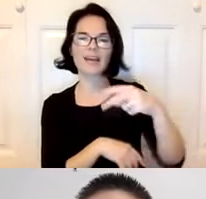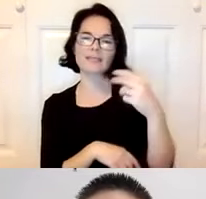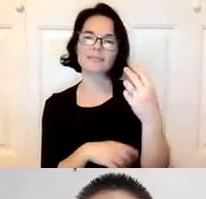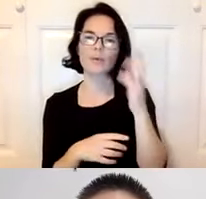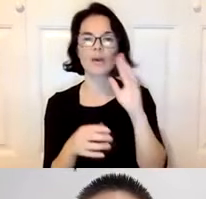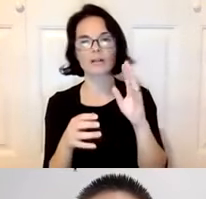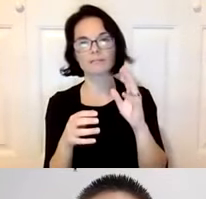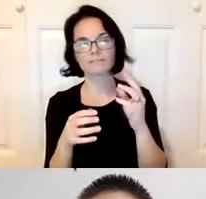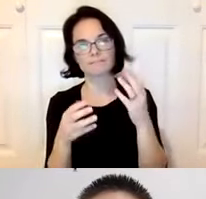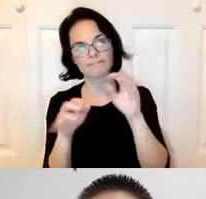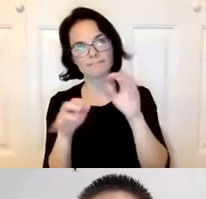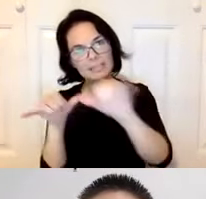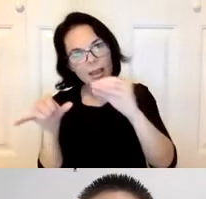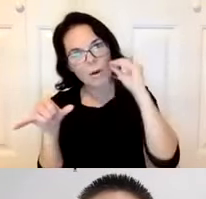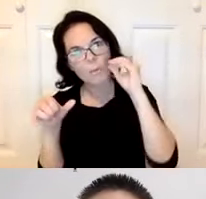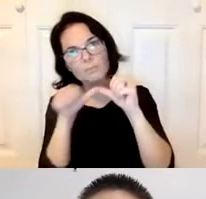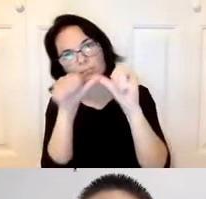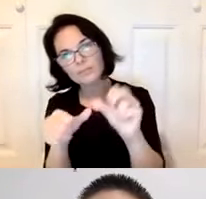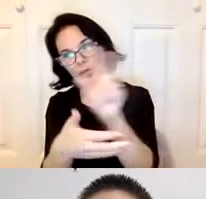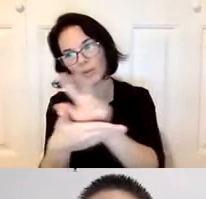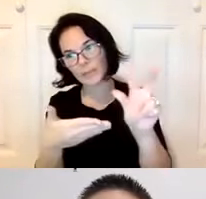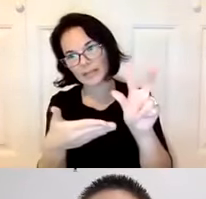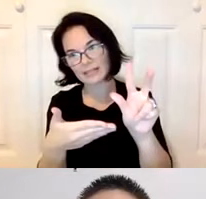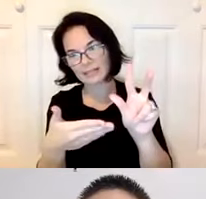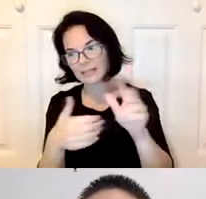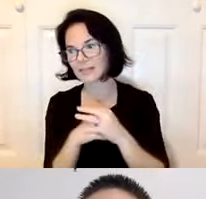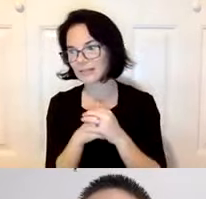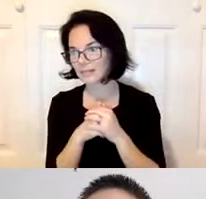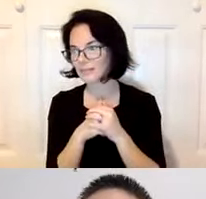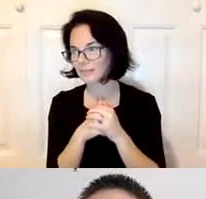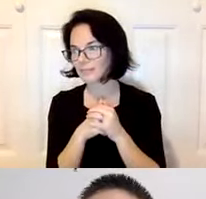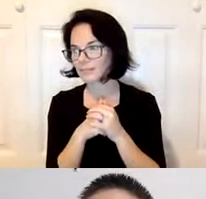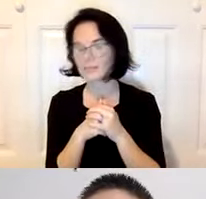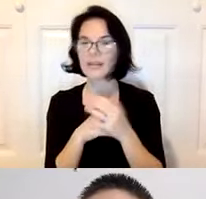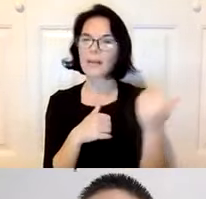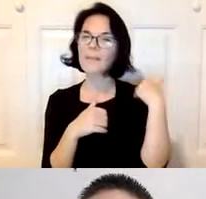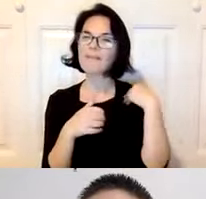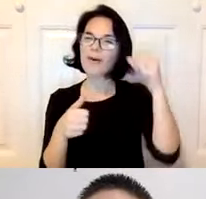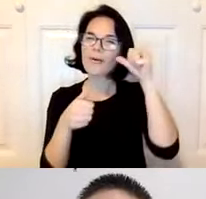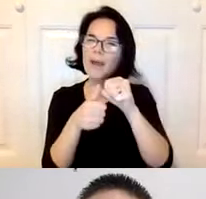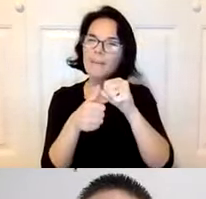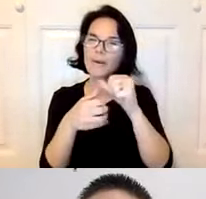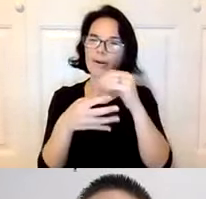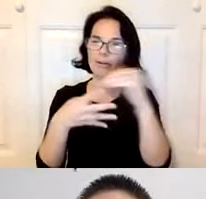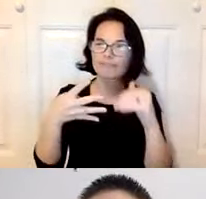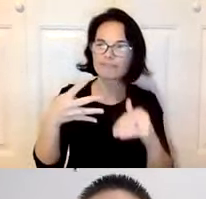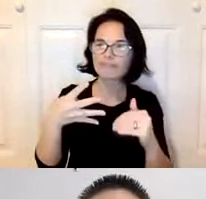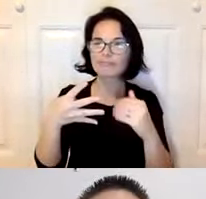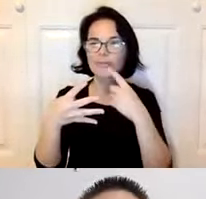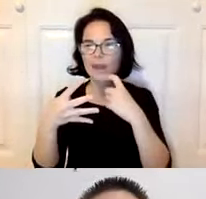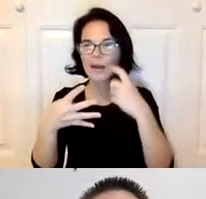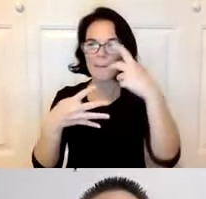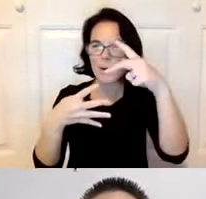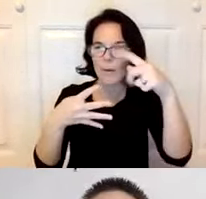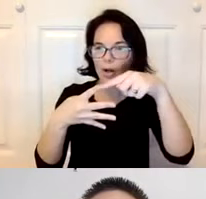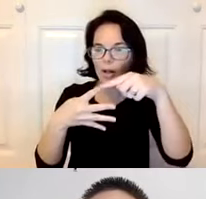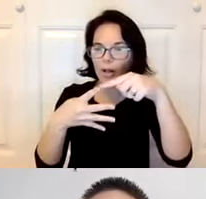When we were in the purple "Widespread" Tier for the past few weeks for example,